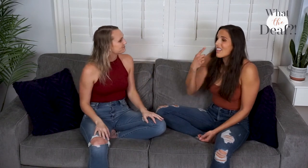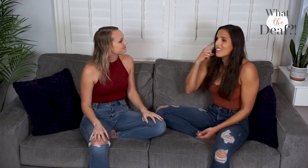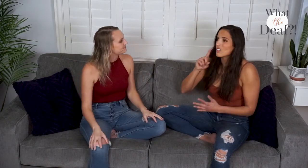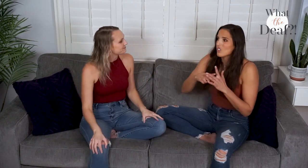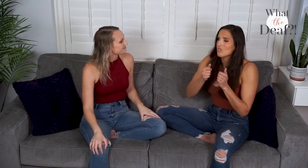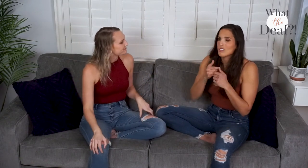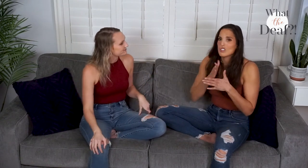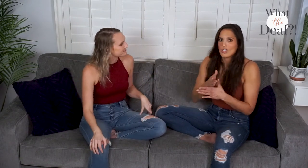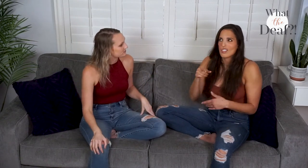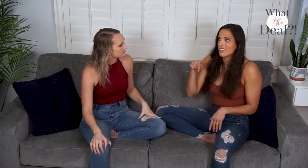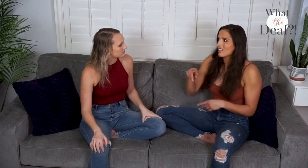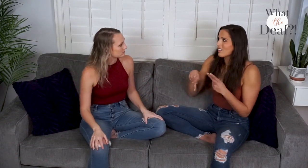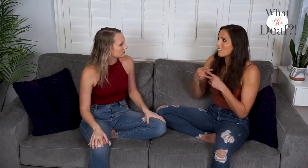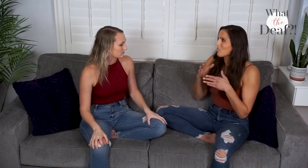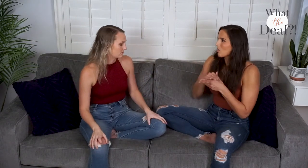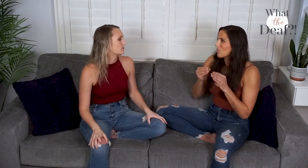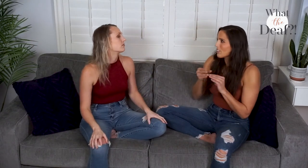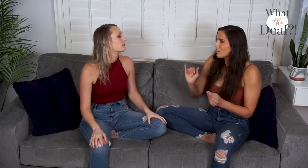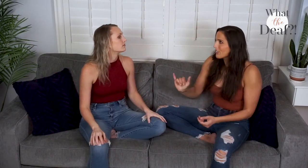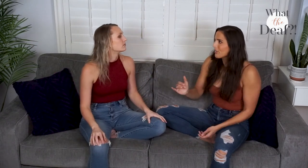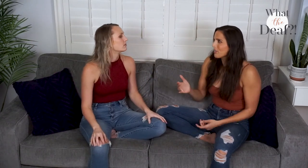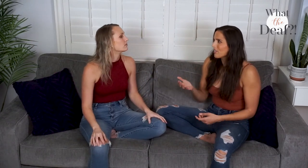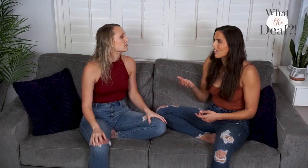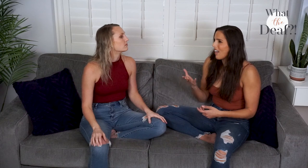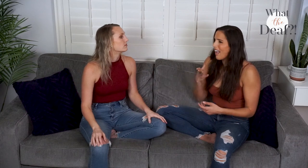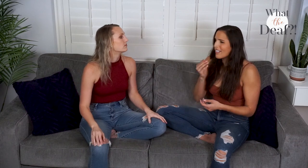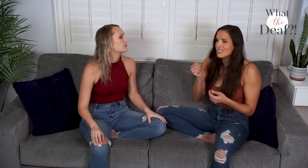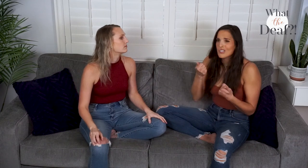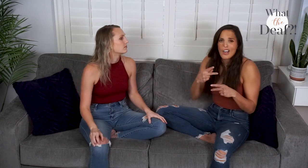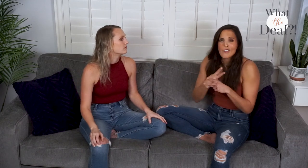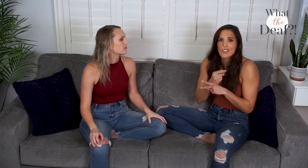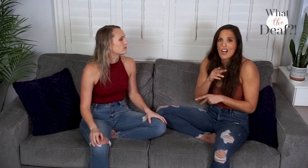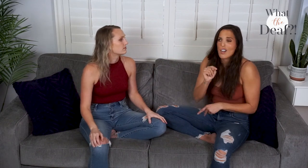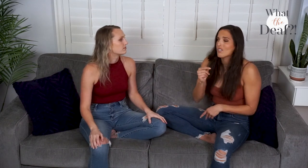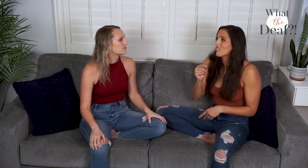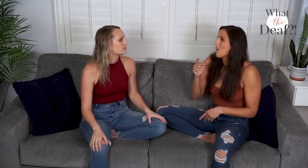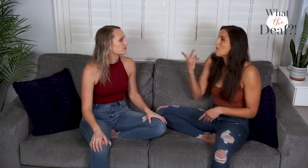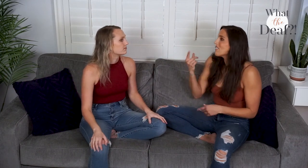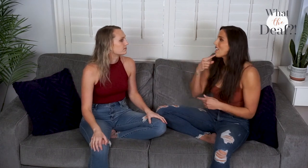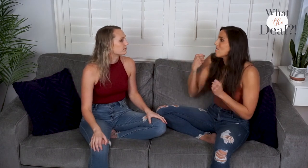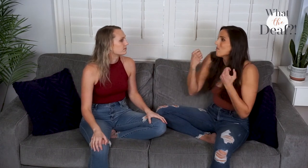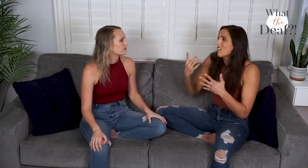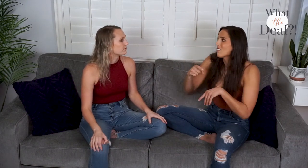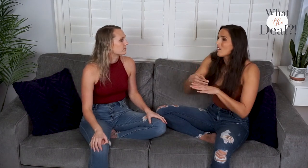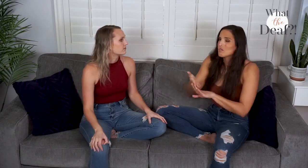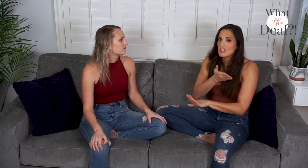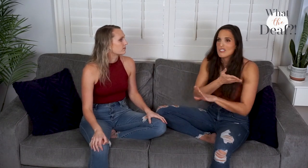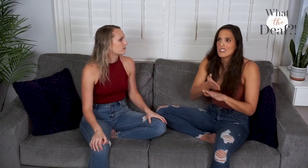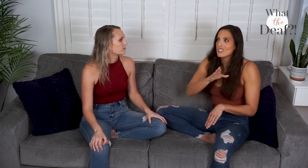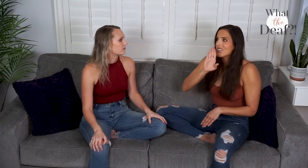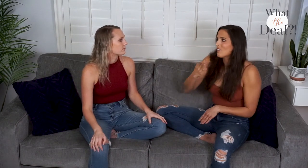I think it starts with sharing these kinds of stories too. Absolutely. And trying to figure this all out. We’ve said this many times previously,